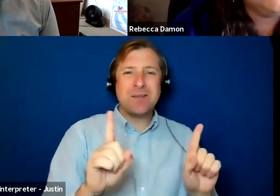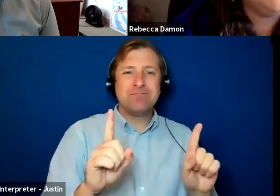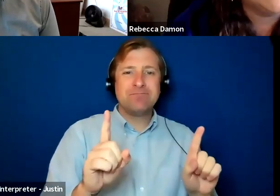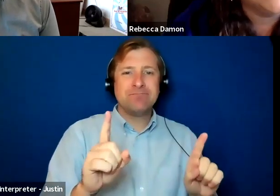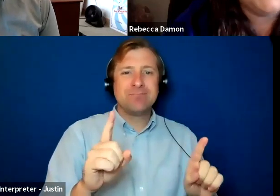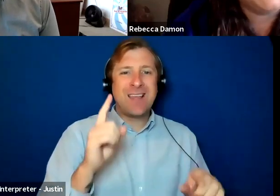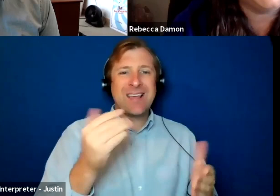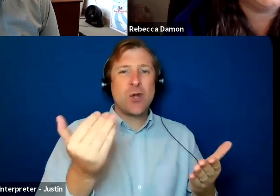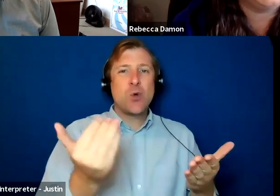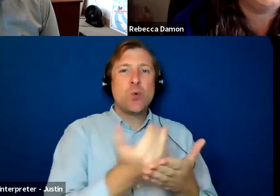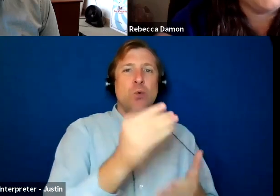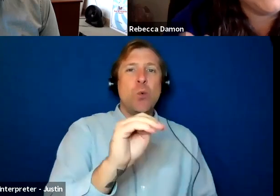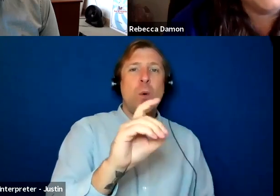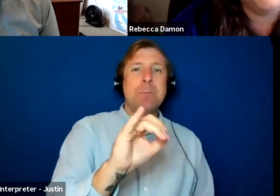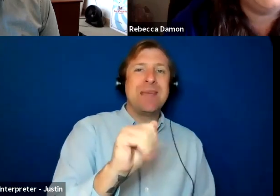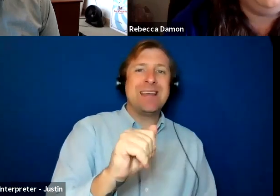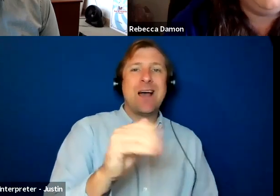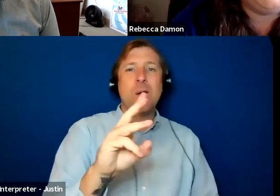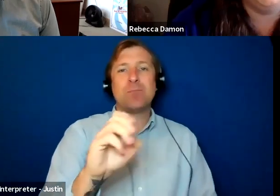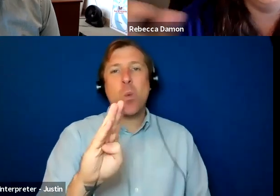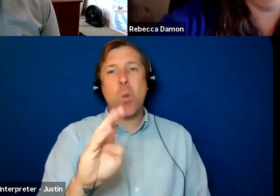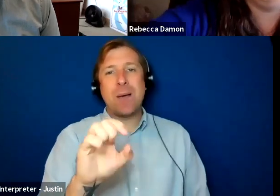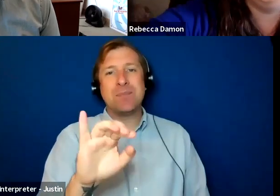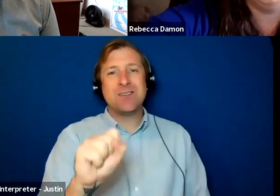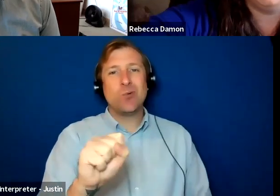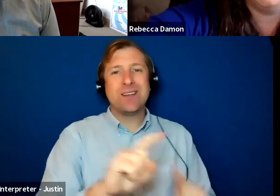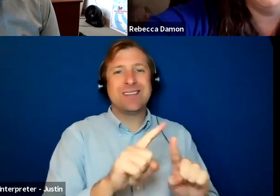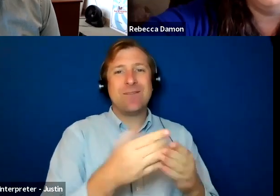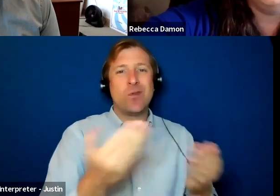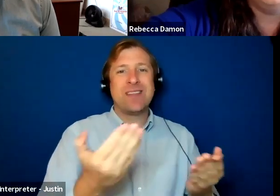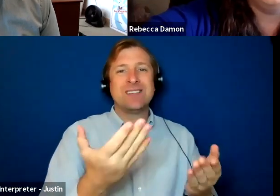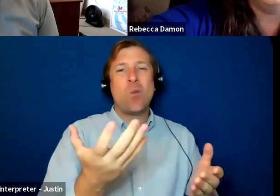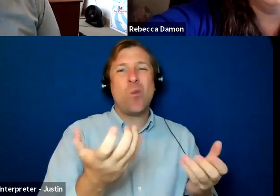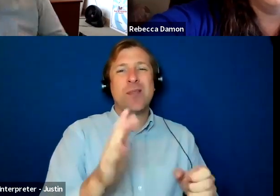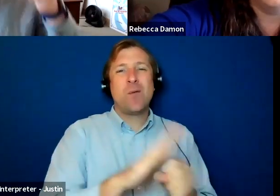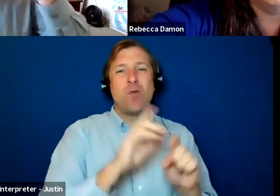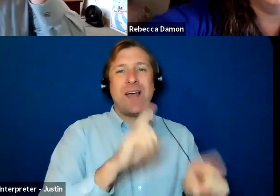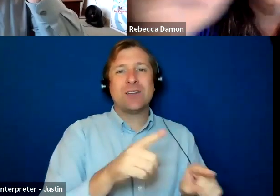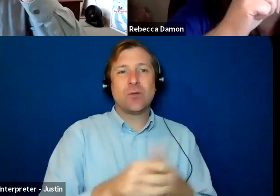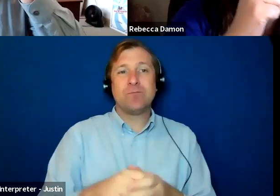new media web series and all that. So I just want to make sure that we'd given a full answer. Yeah, it's the same principles apply